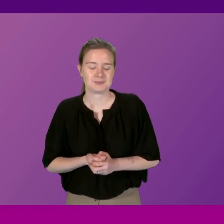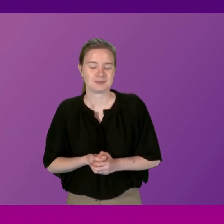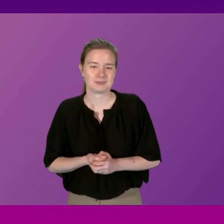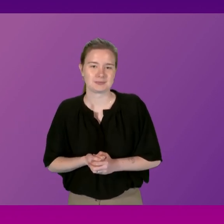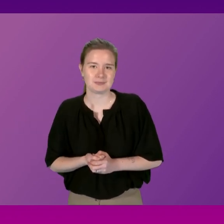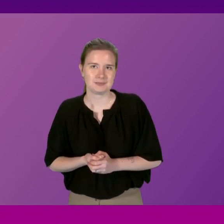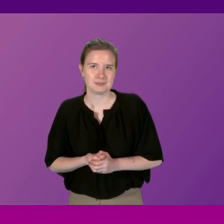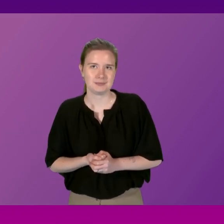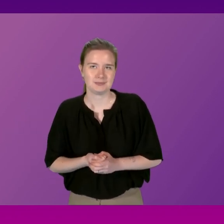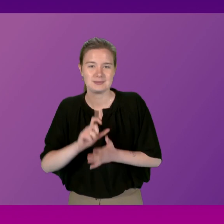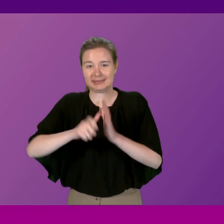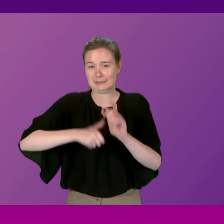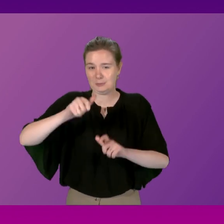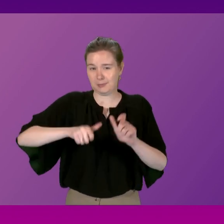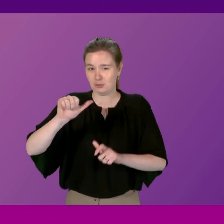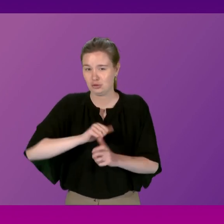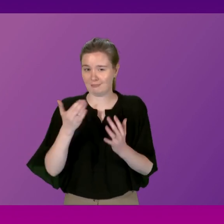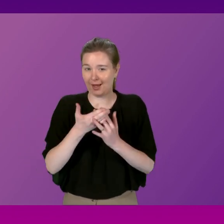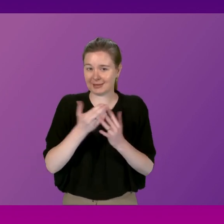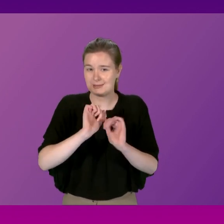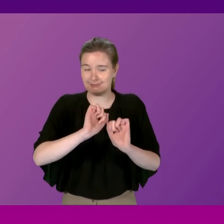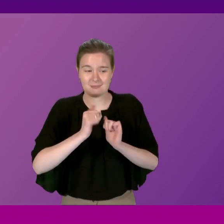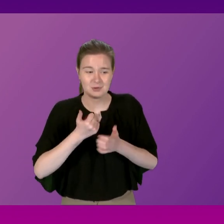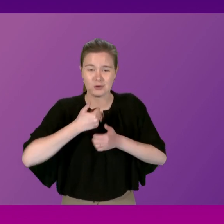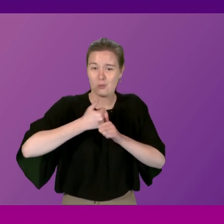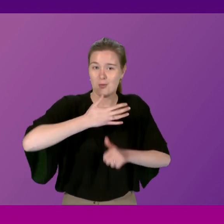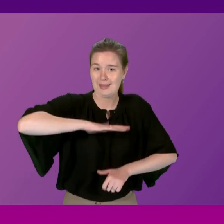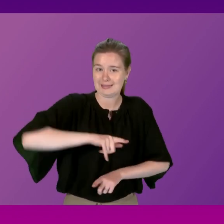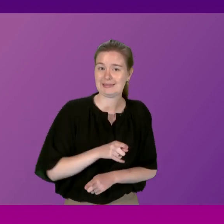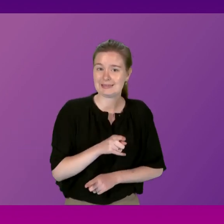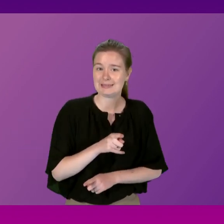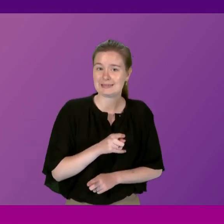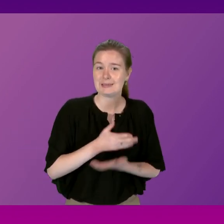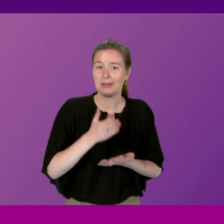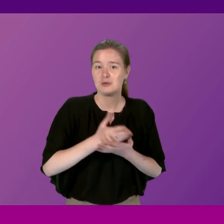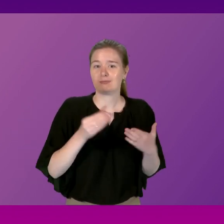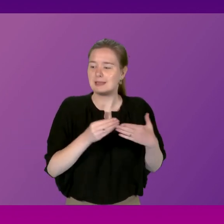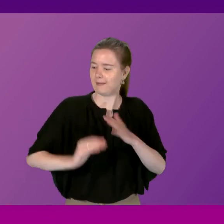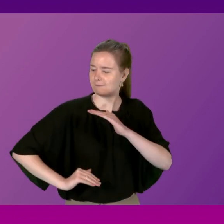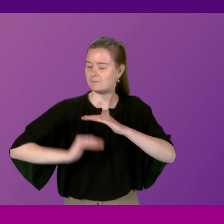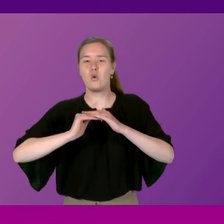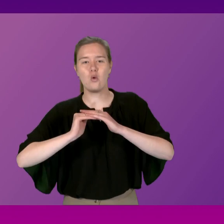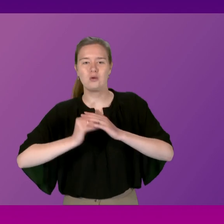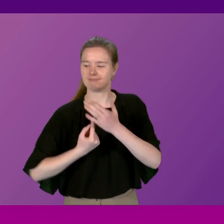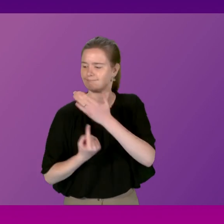Disabled people should have access to the support that they need to lead full and independent